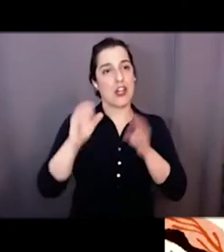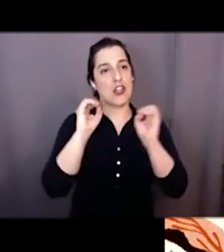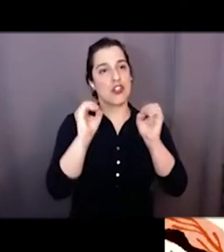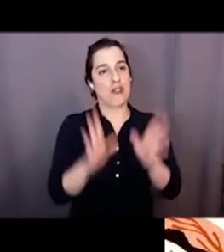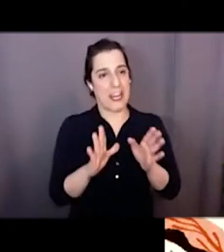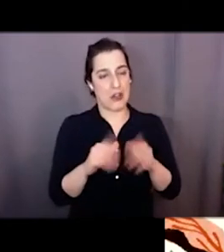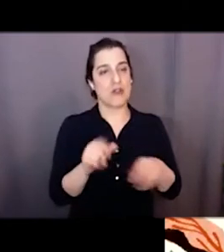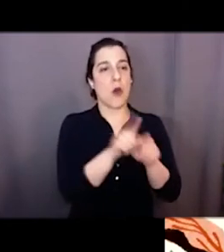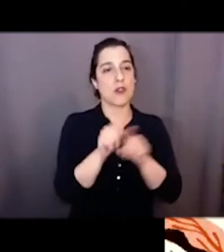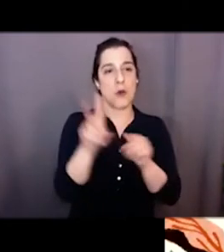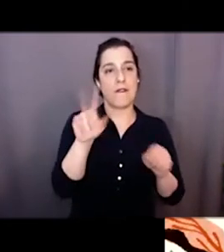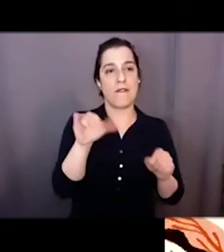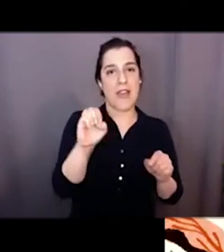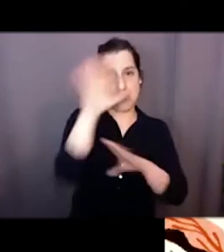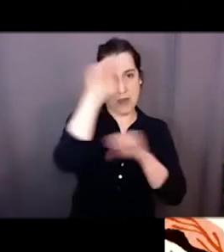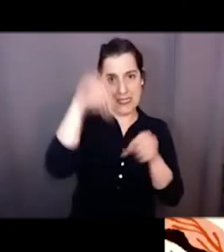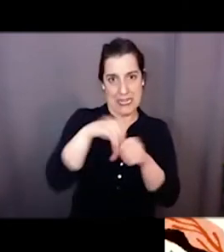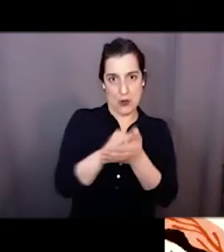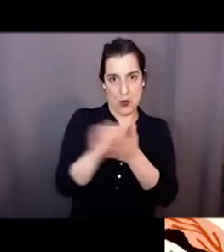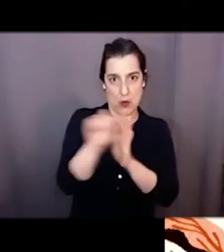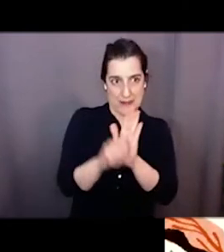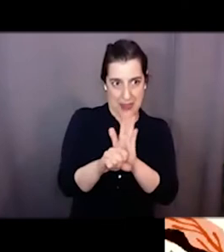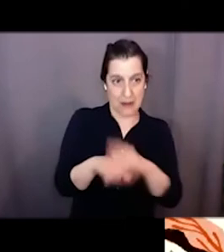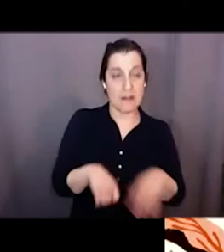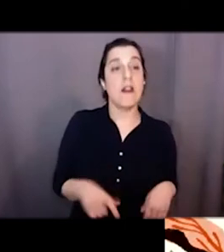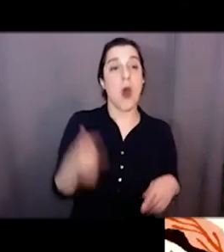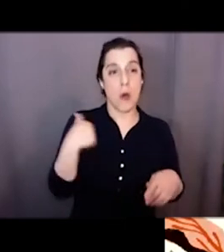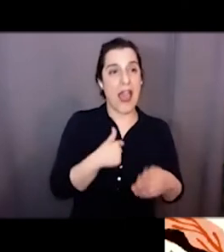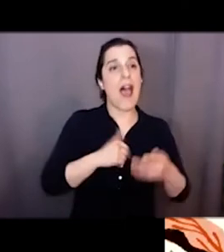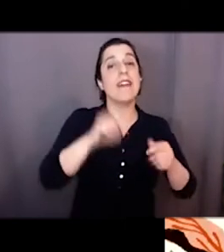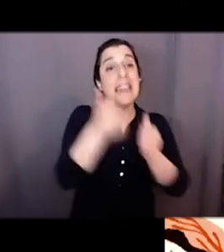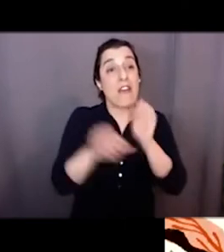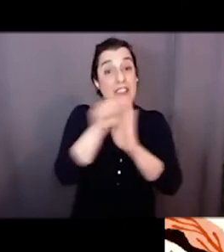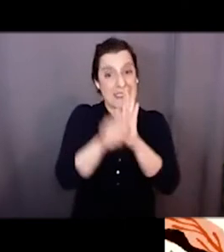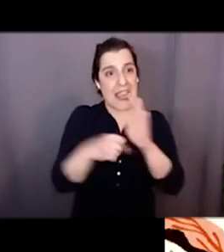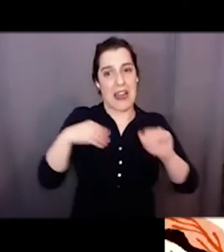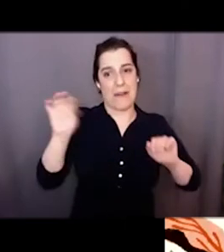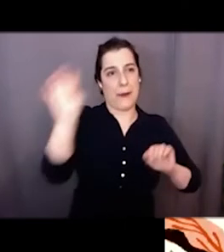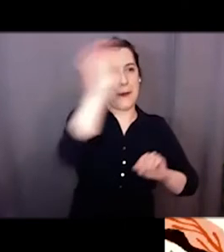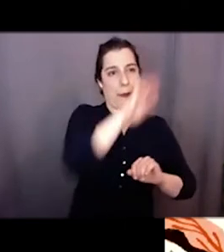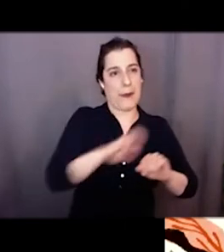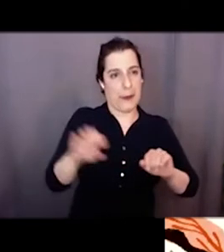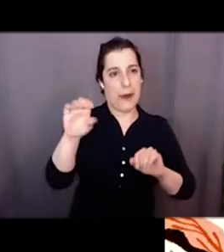York state. We have a village. We have affiliates in every state, affinity based divisions, um,